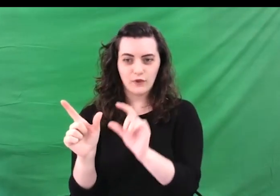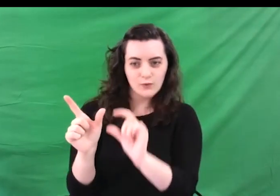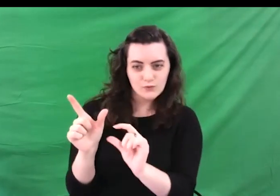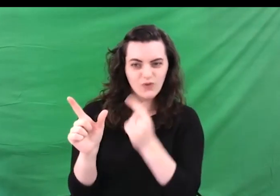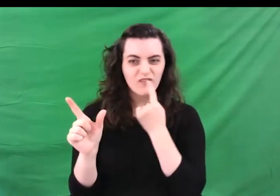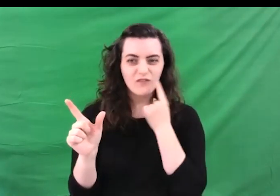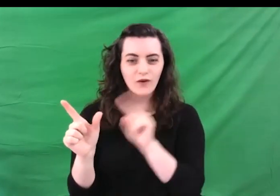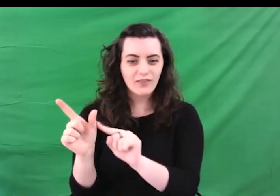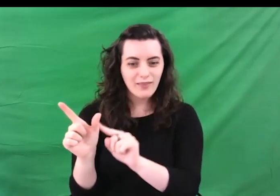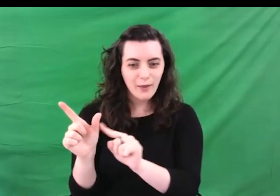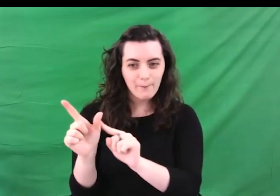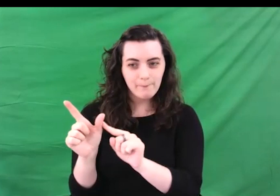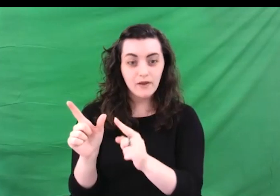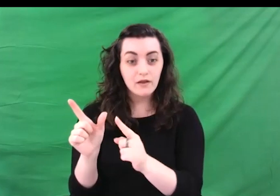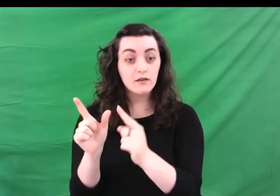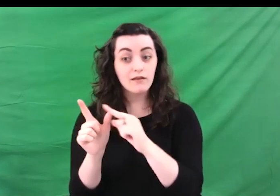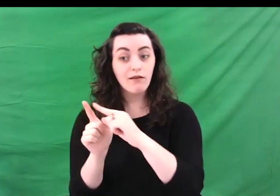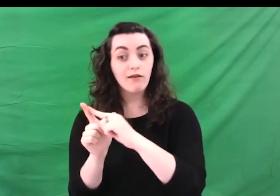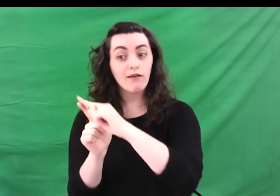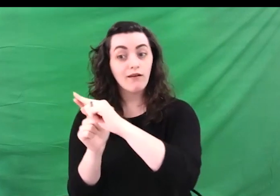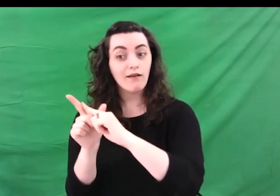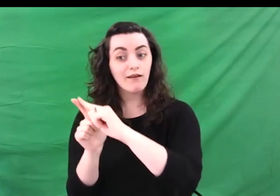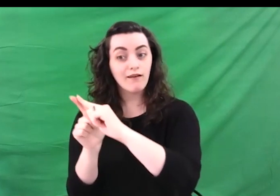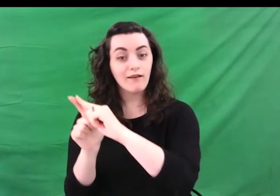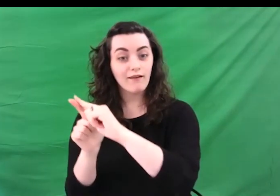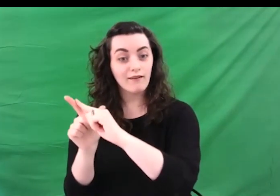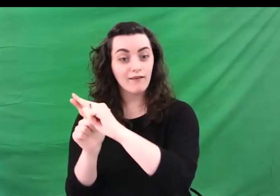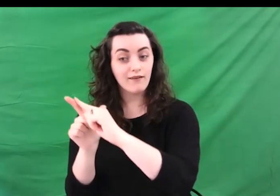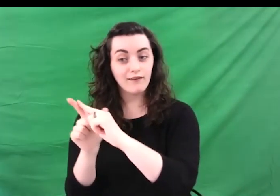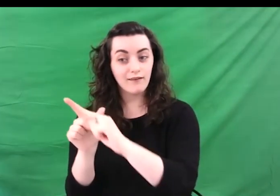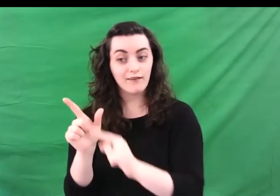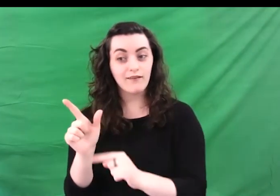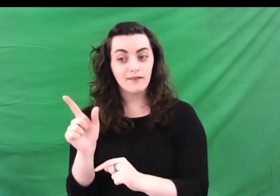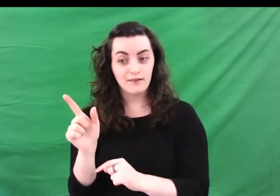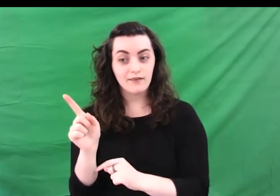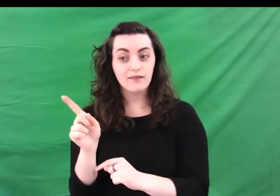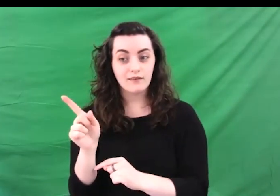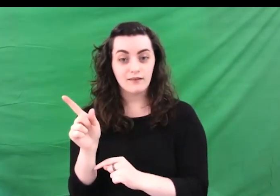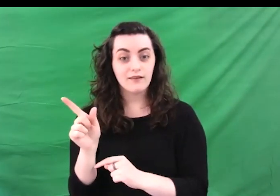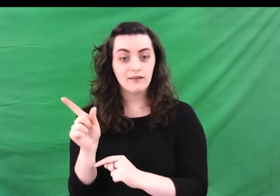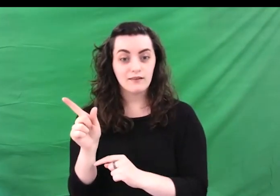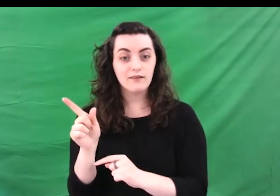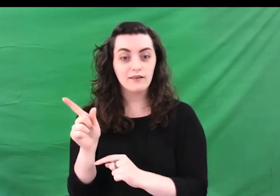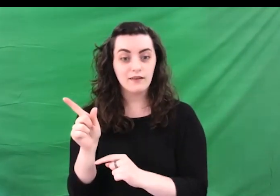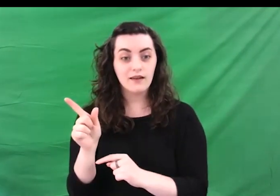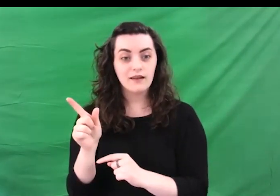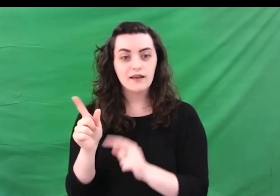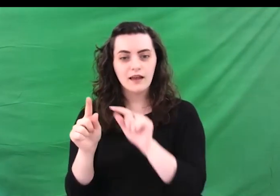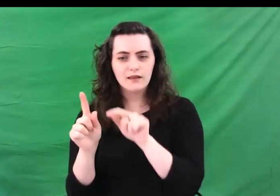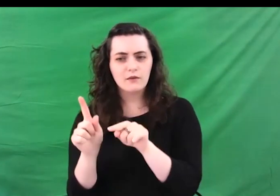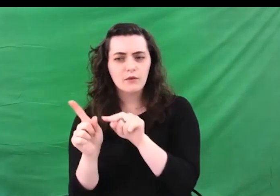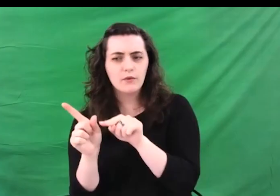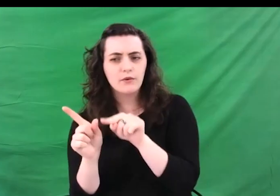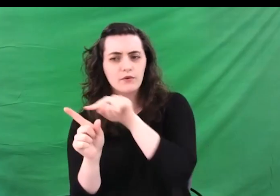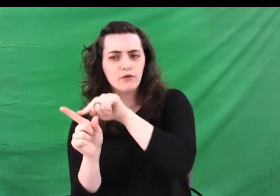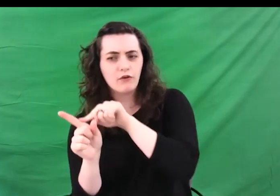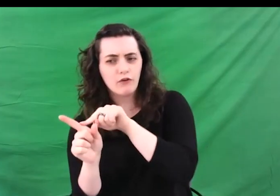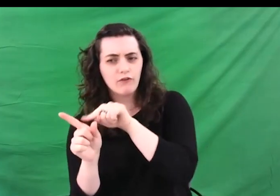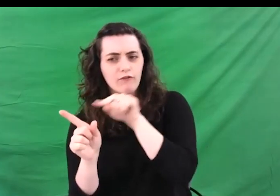Another line that represents your index finger, that's a little longer, and you'll see a curved line in the middle that